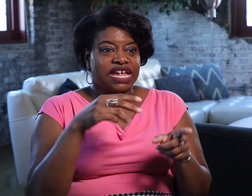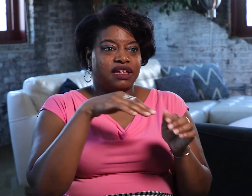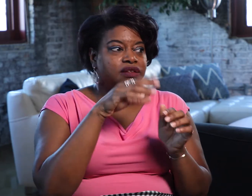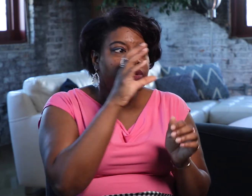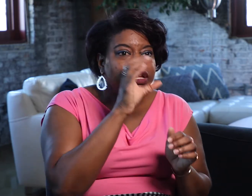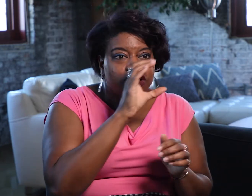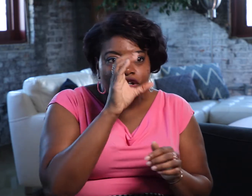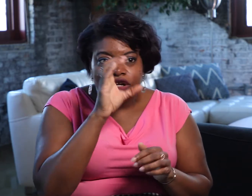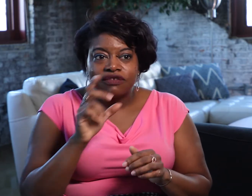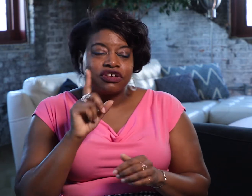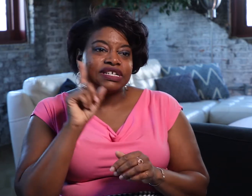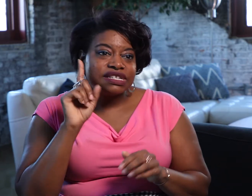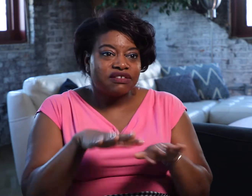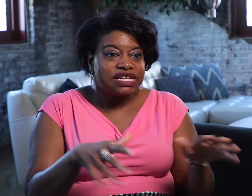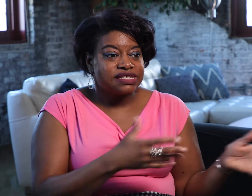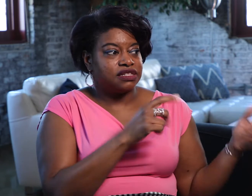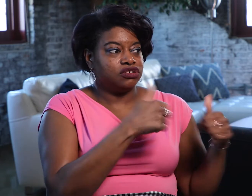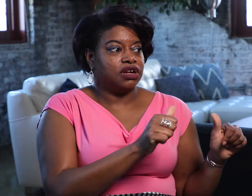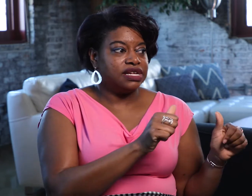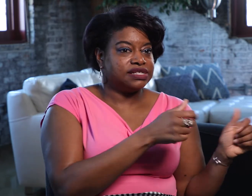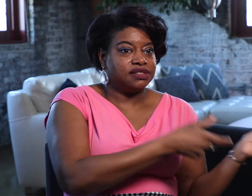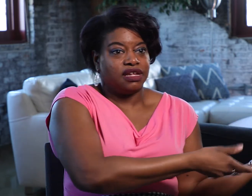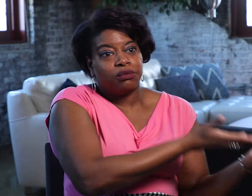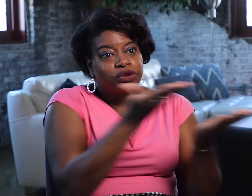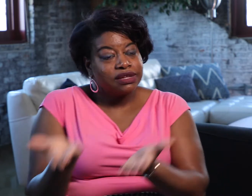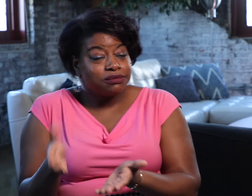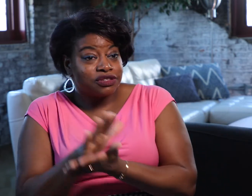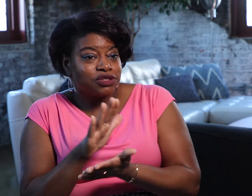for deaf youth in the area to field their residential program.